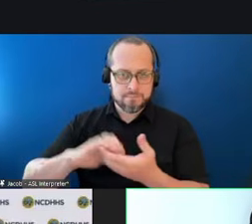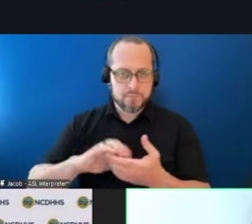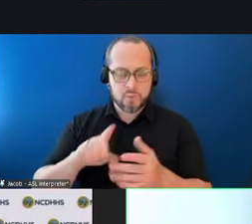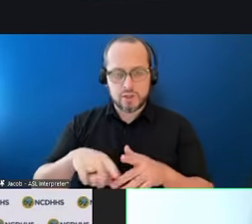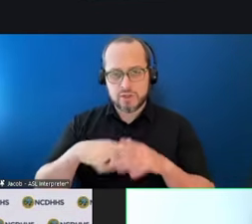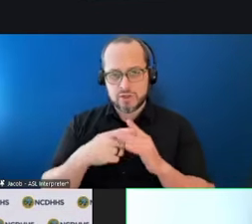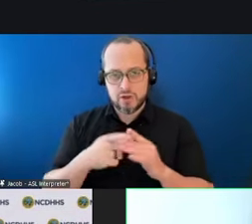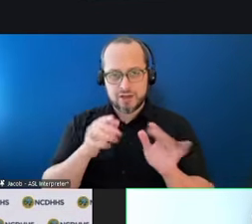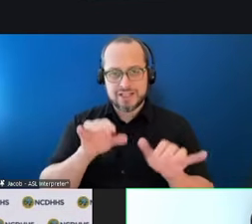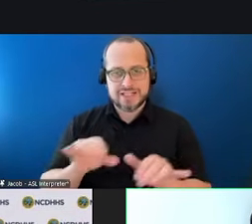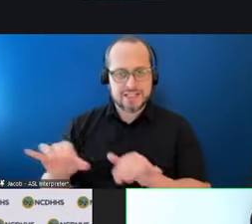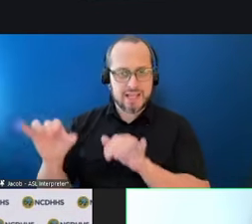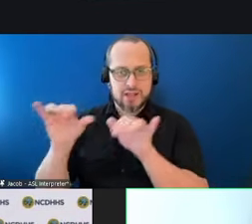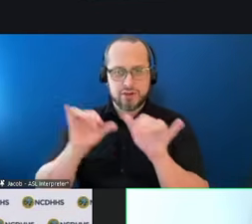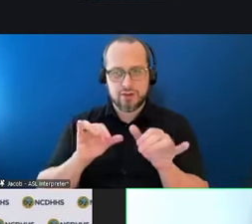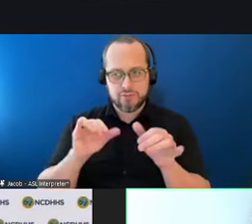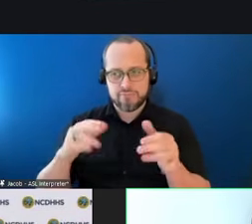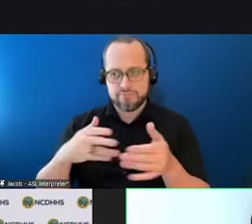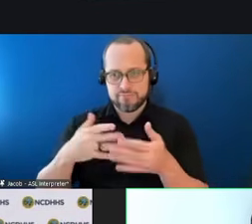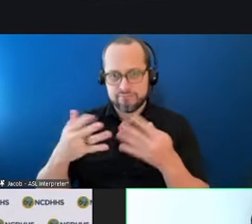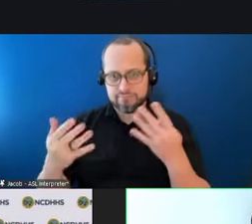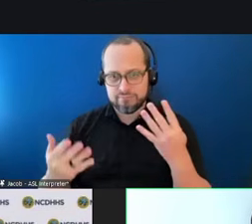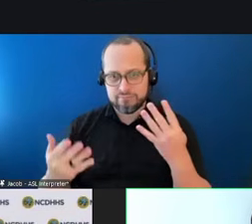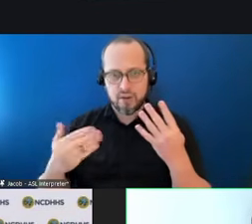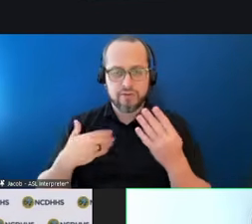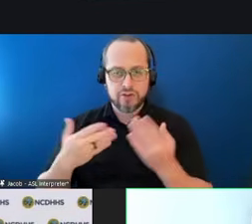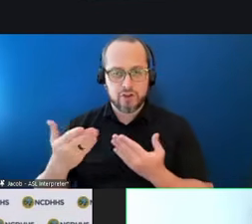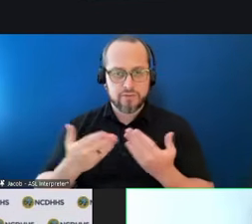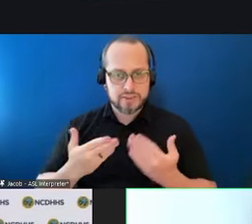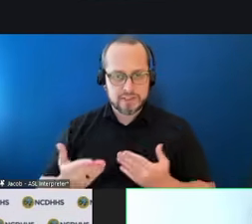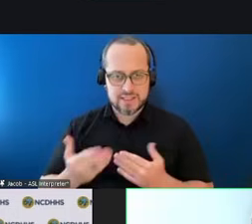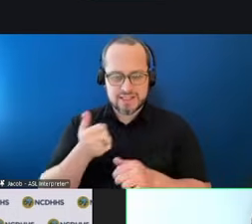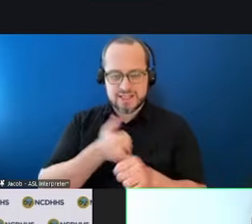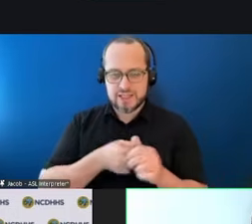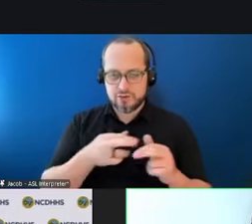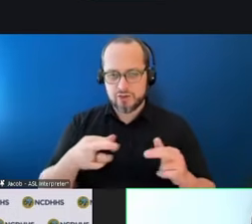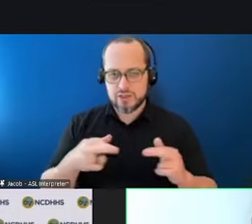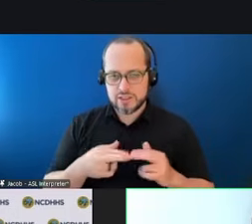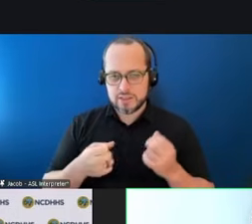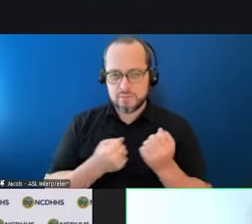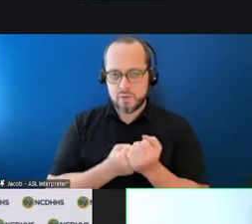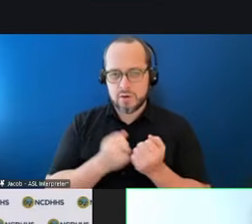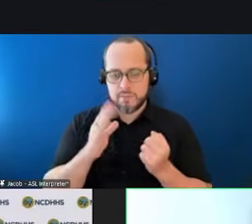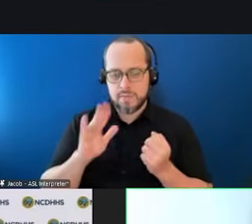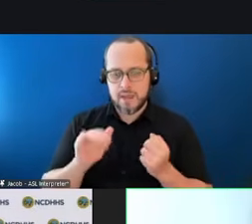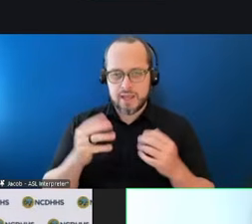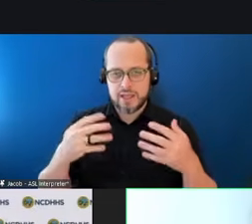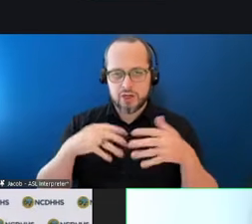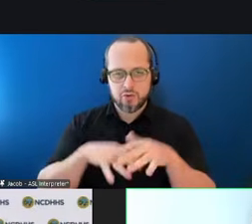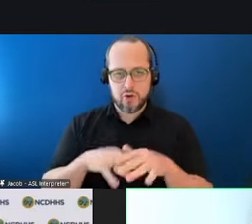services in every region that are supported by integrated care networks. Um the initiatives